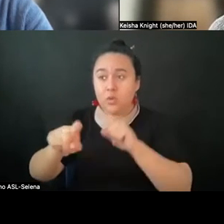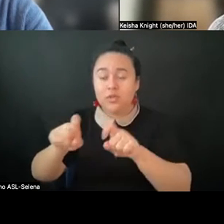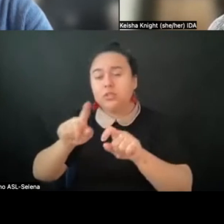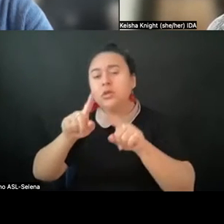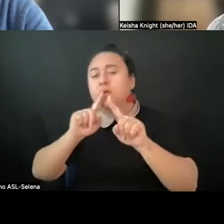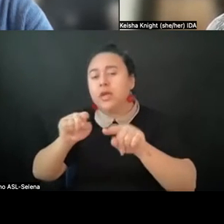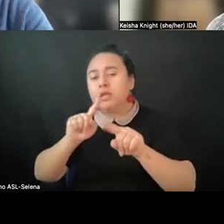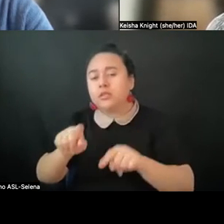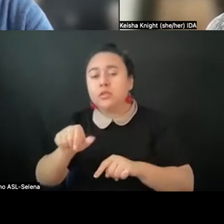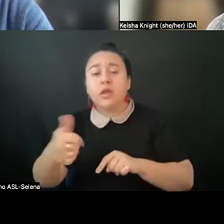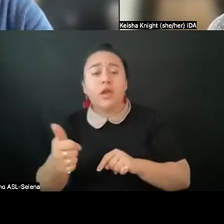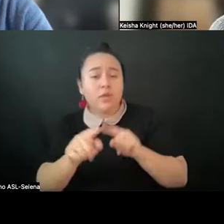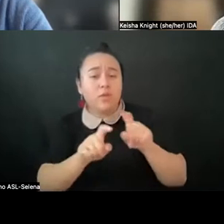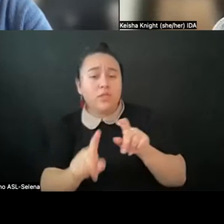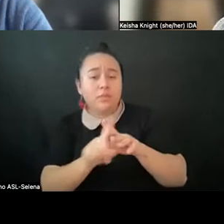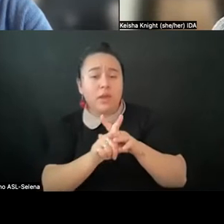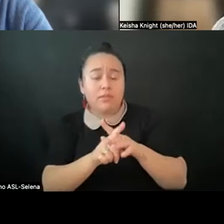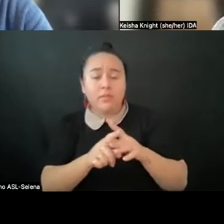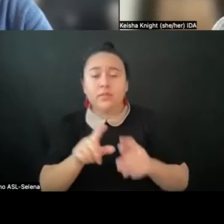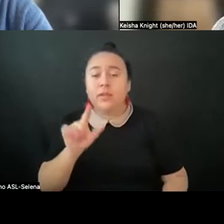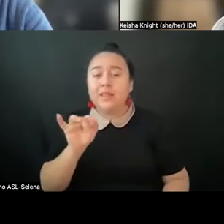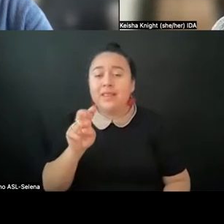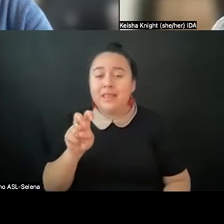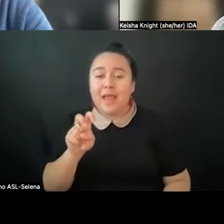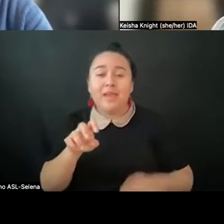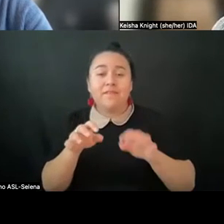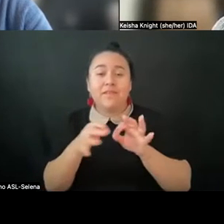Feel free to turn on the live captions found at the bottom of your Zoom window, if you need them.